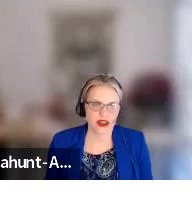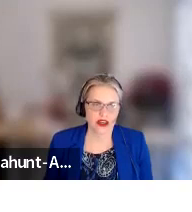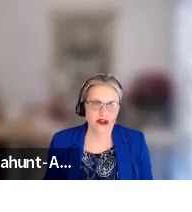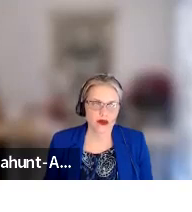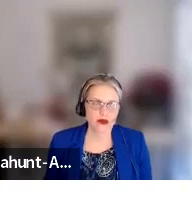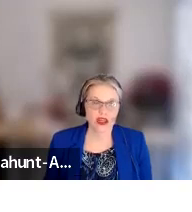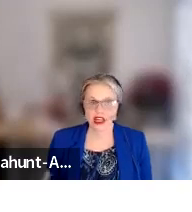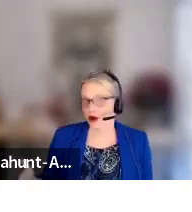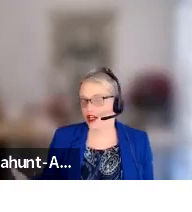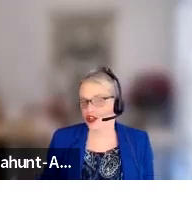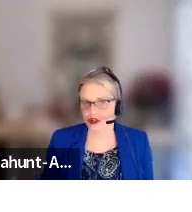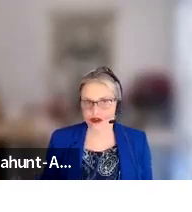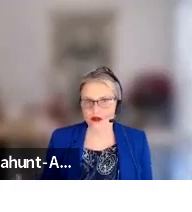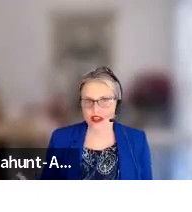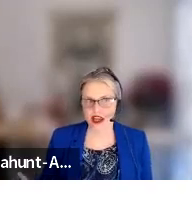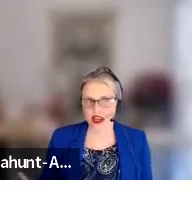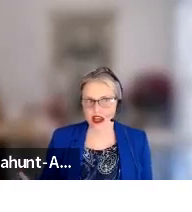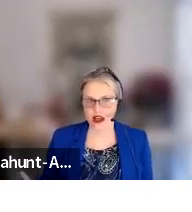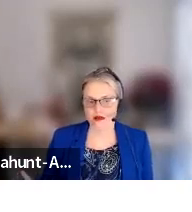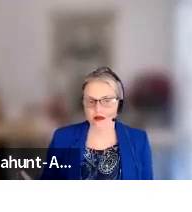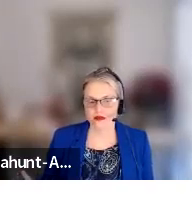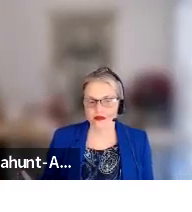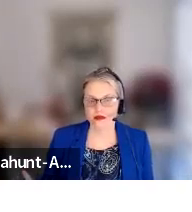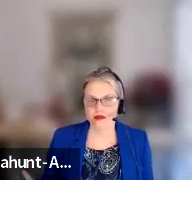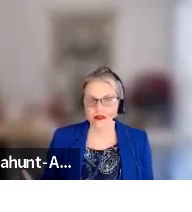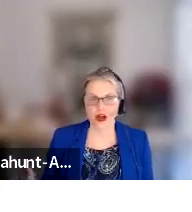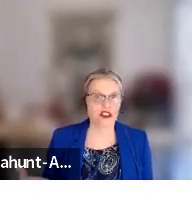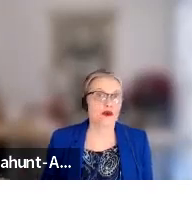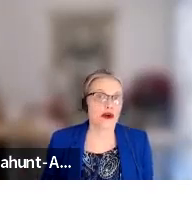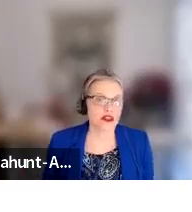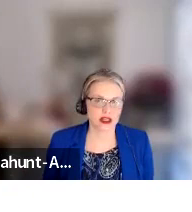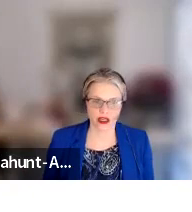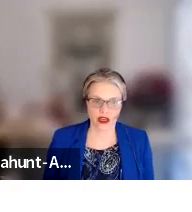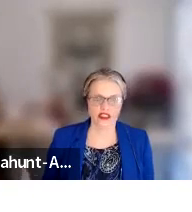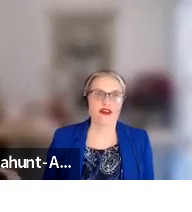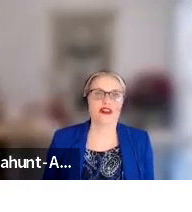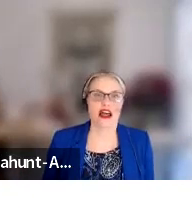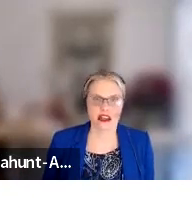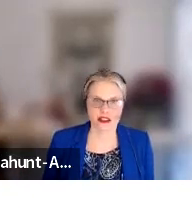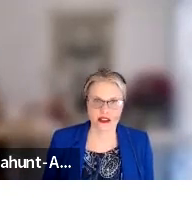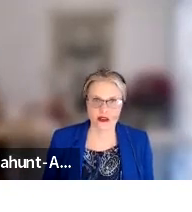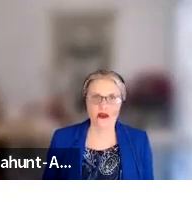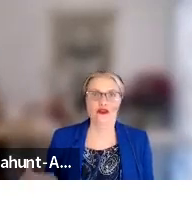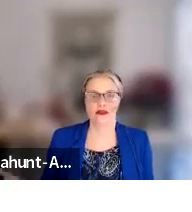So, people can get a brain injury from say toxic poisoning, encephalitis, those types